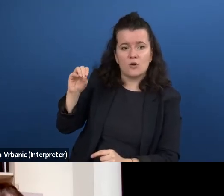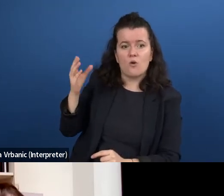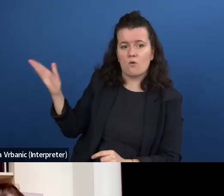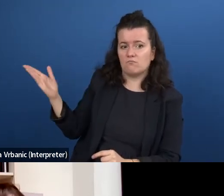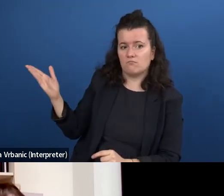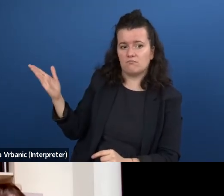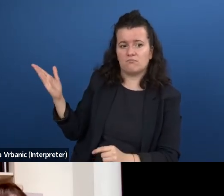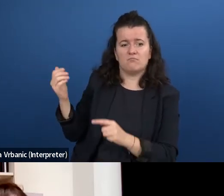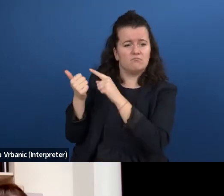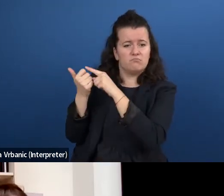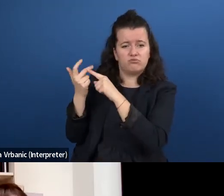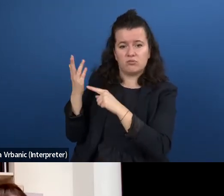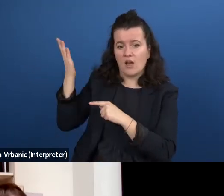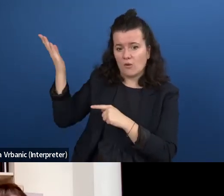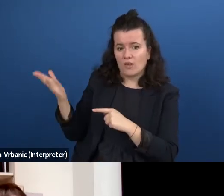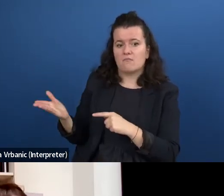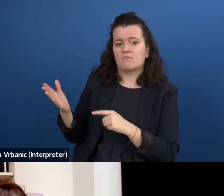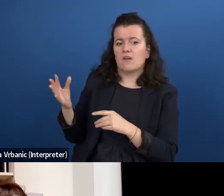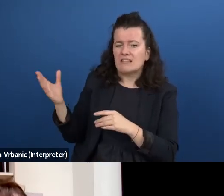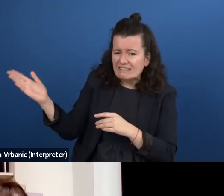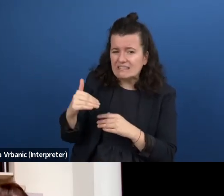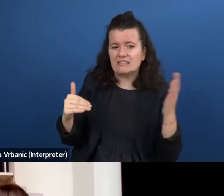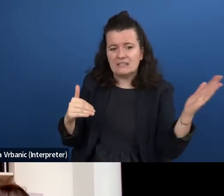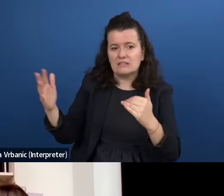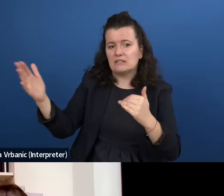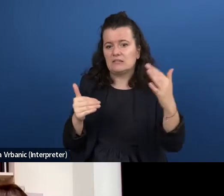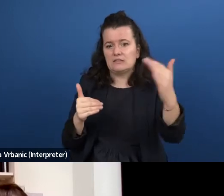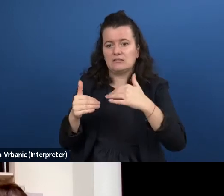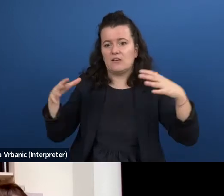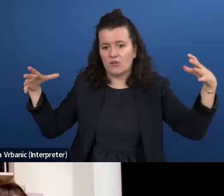representing people with disabilities, with cerebral palsy.